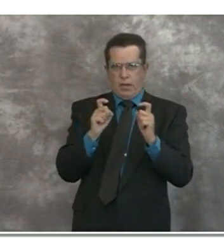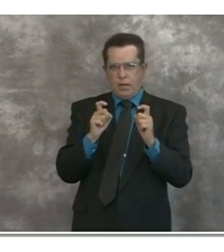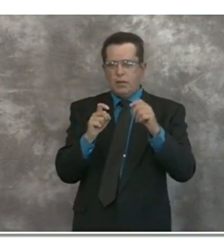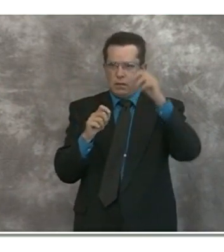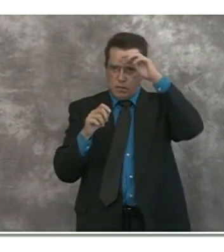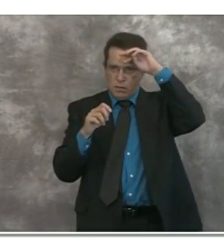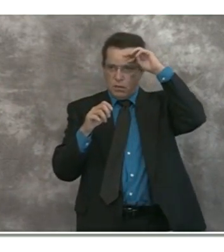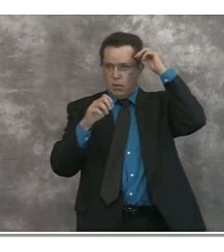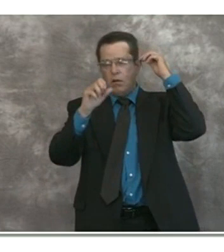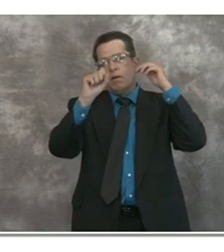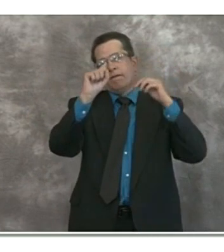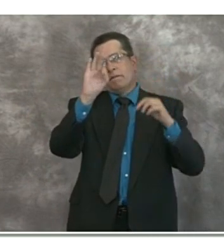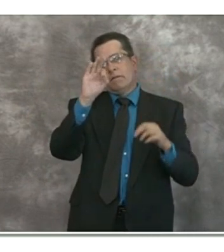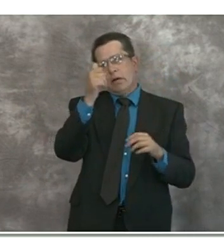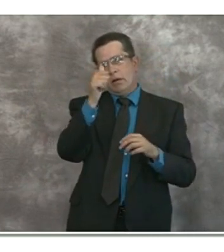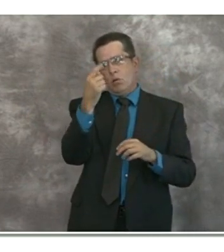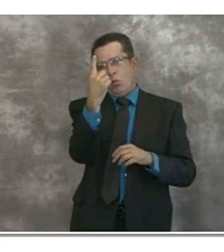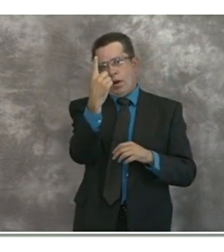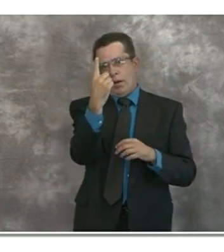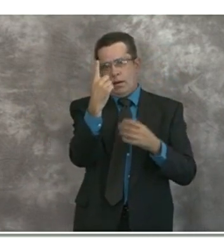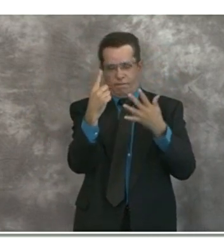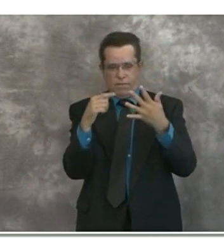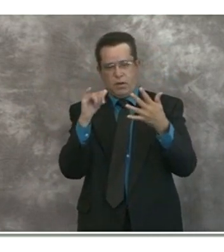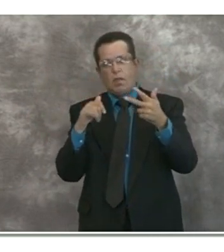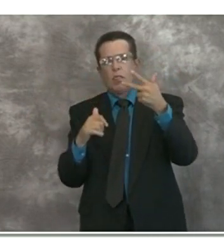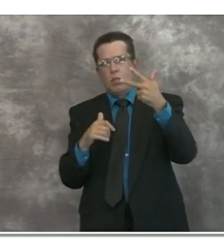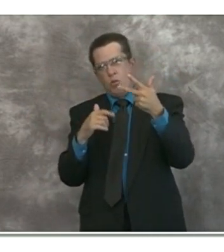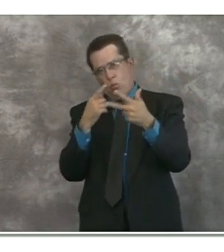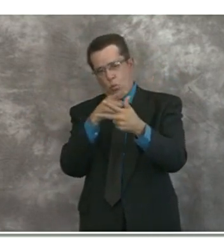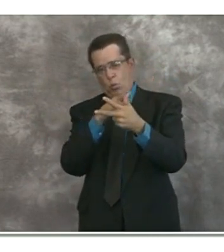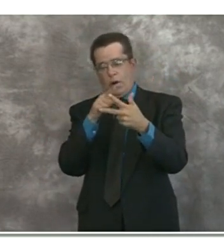RETURN TO LESS THAN A 10%. SO THEY HELP OFFICERS WILL BE